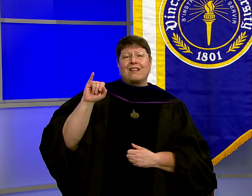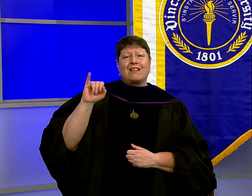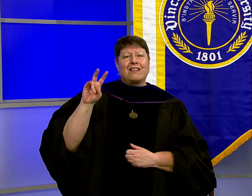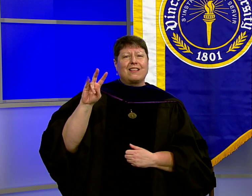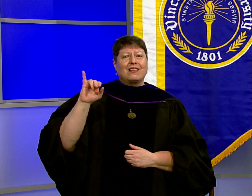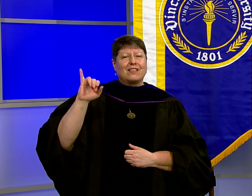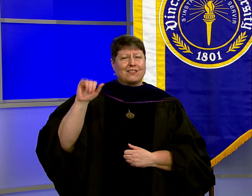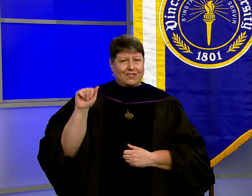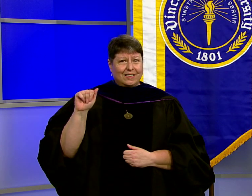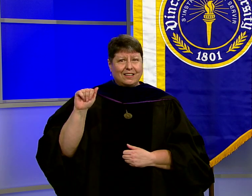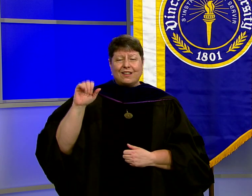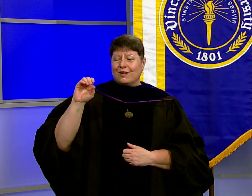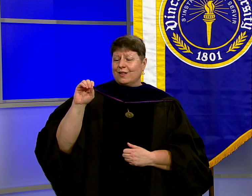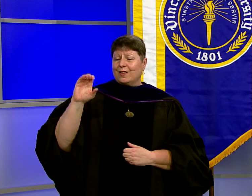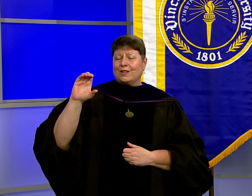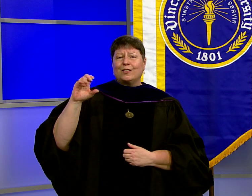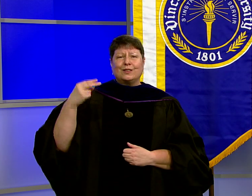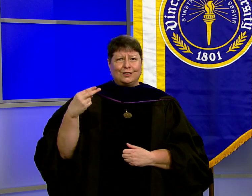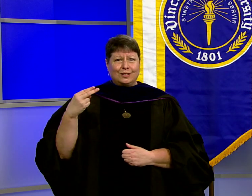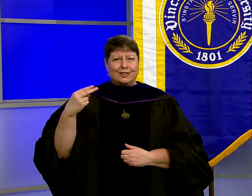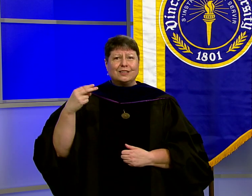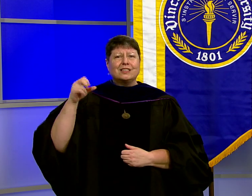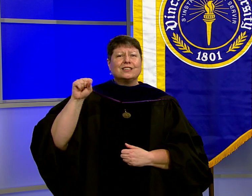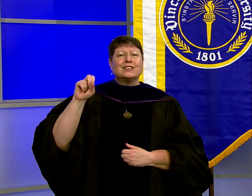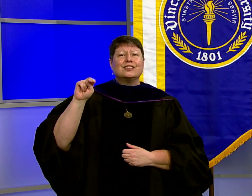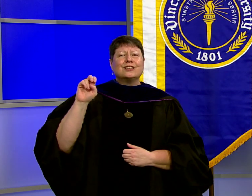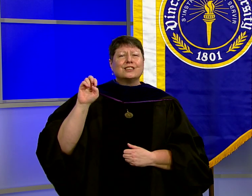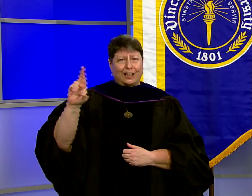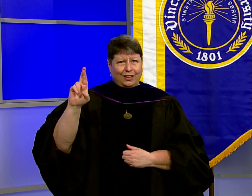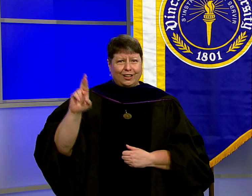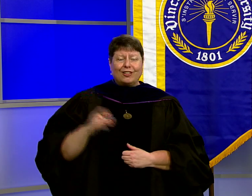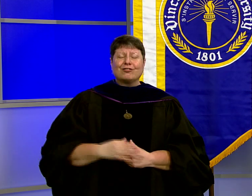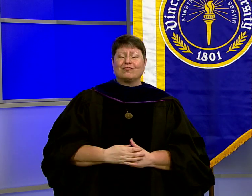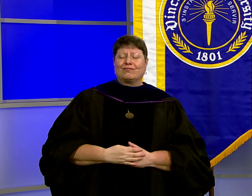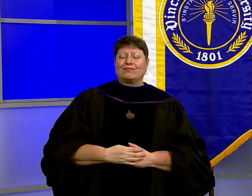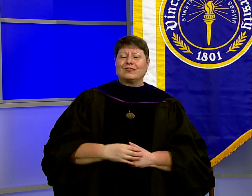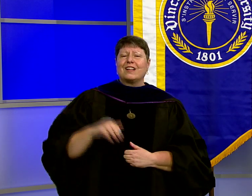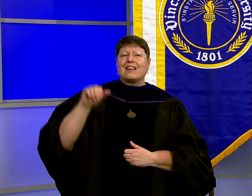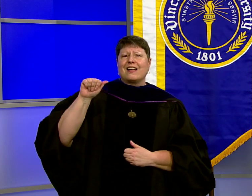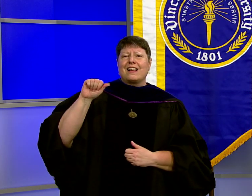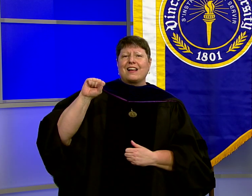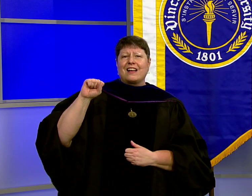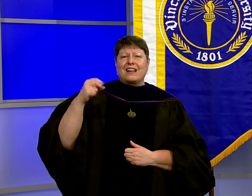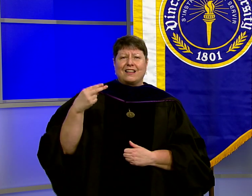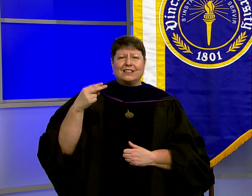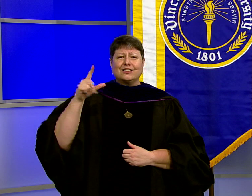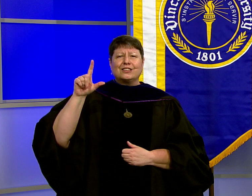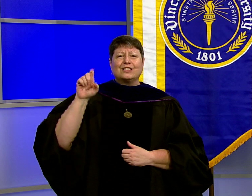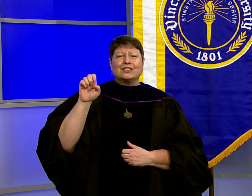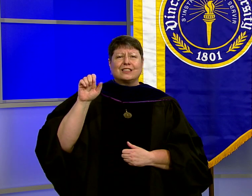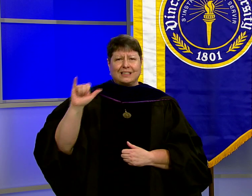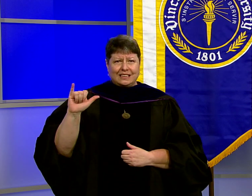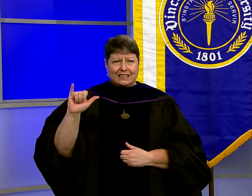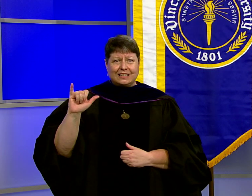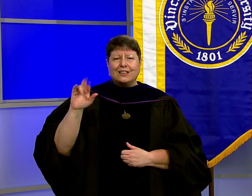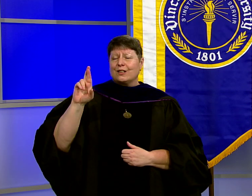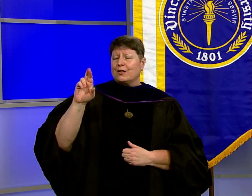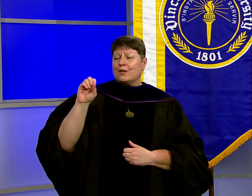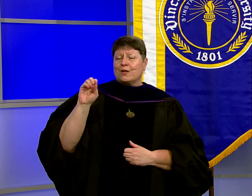olivia oshner ashley robinson